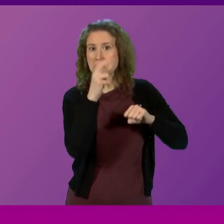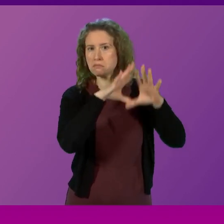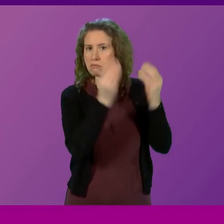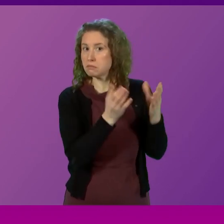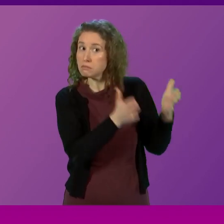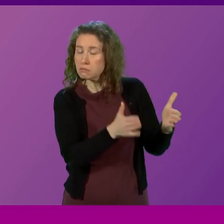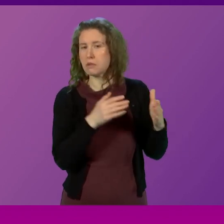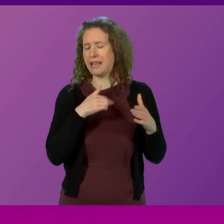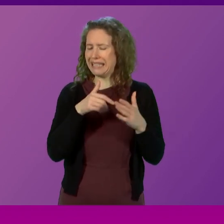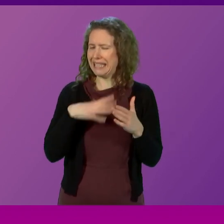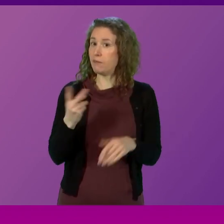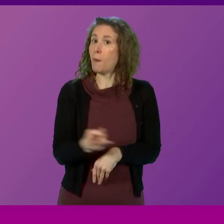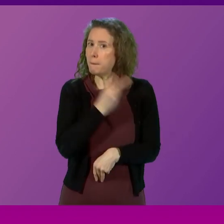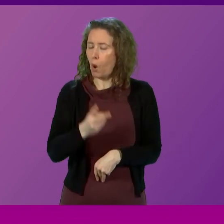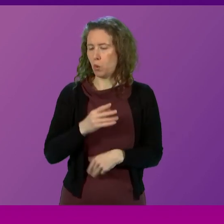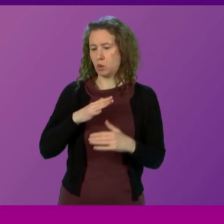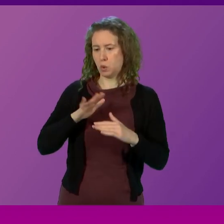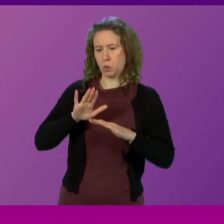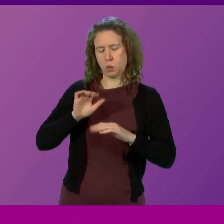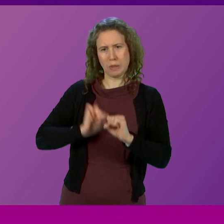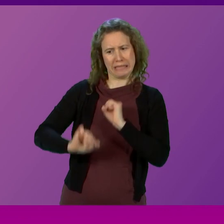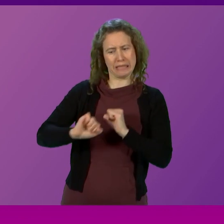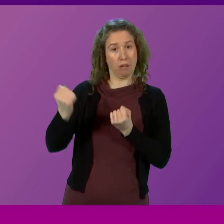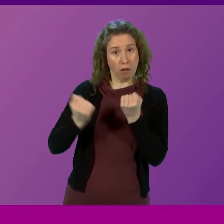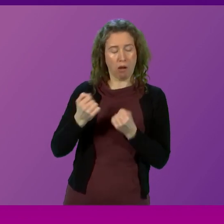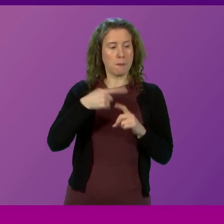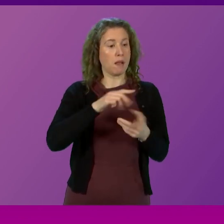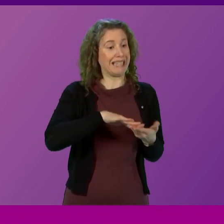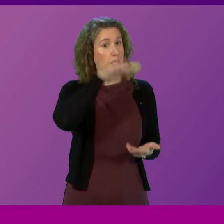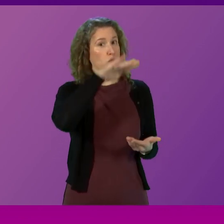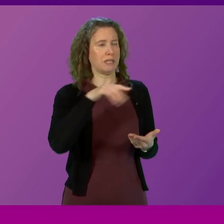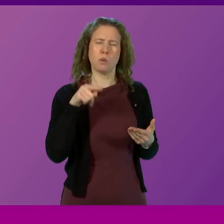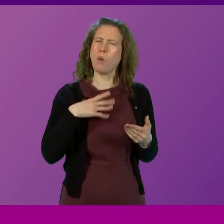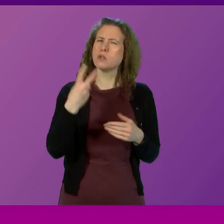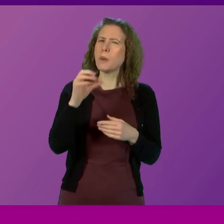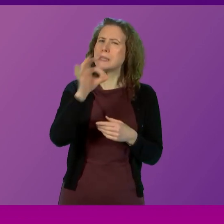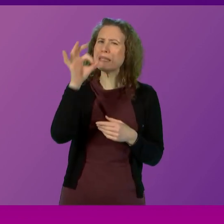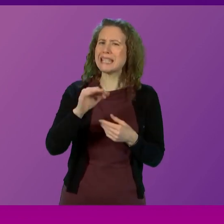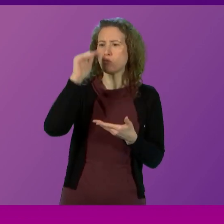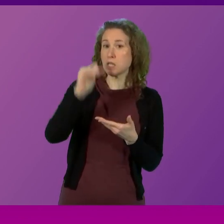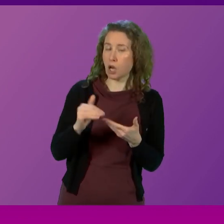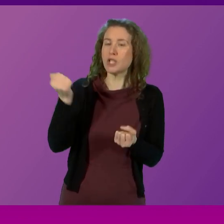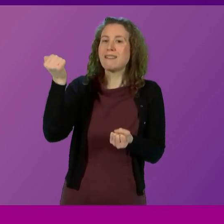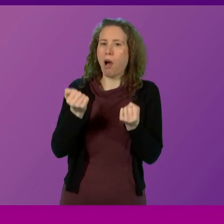aspects is set out in “A route map to achieve a 20 per cent reduction in car kilometres by 2030”.